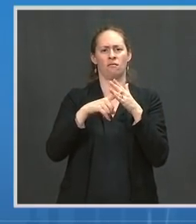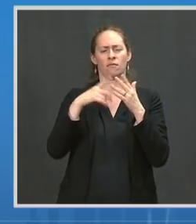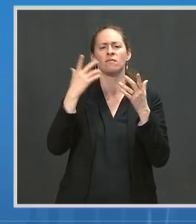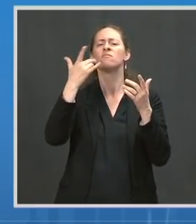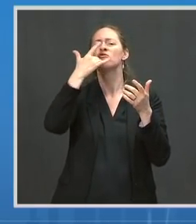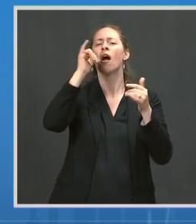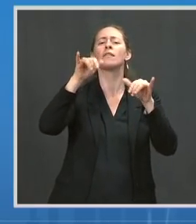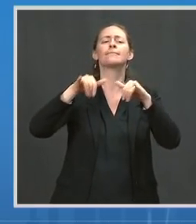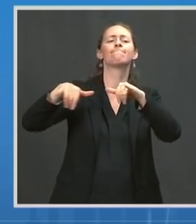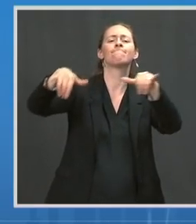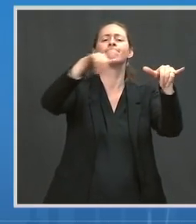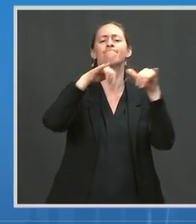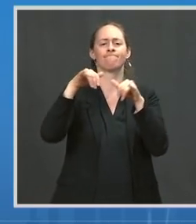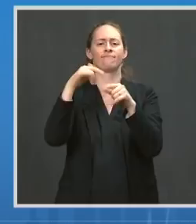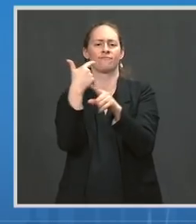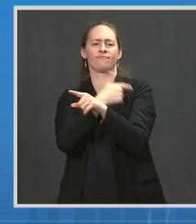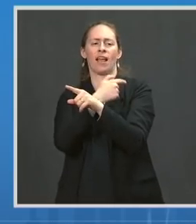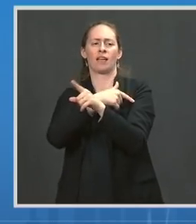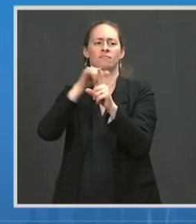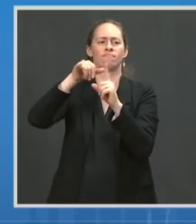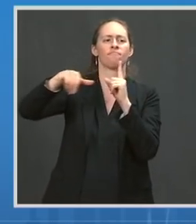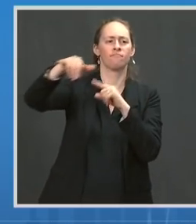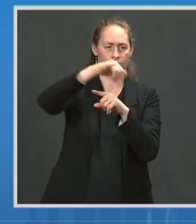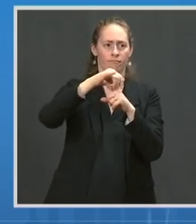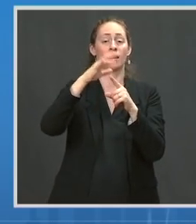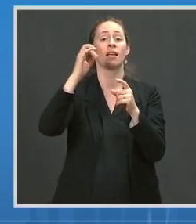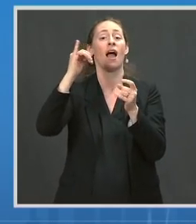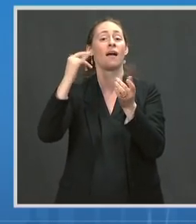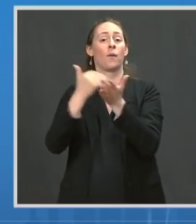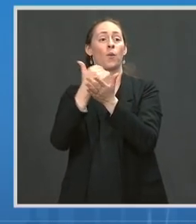as well as a boost with a variant-specific --